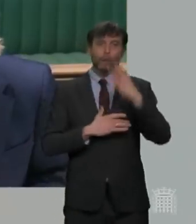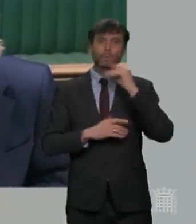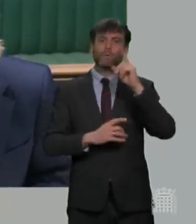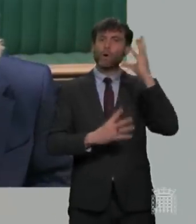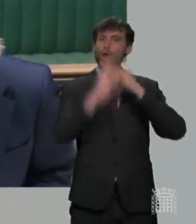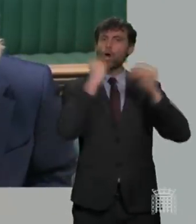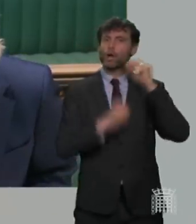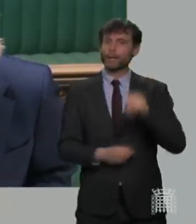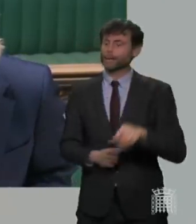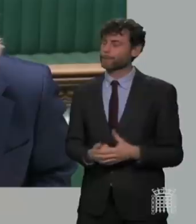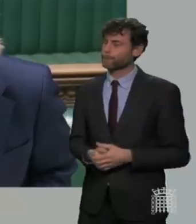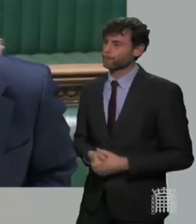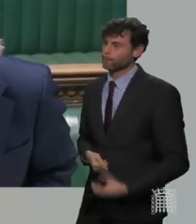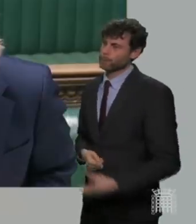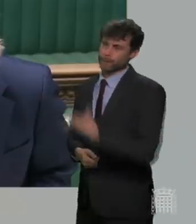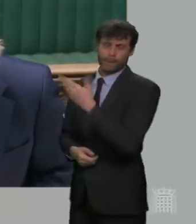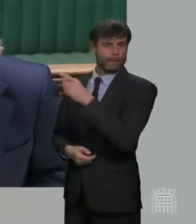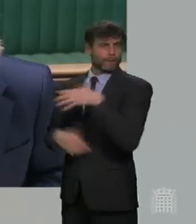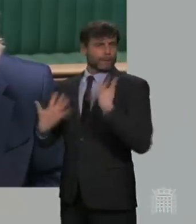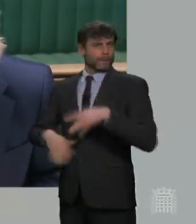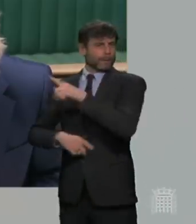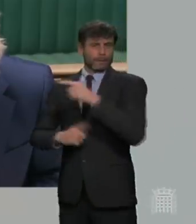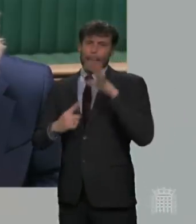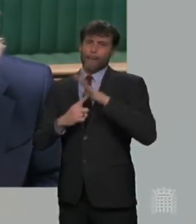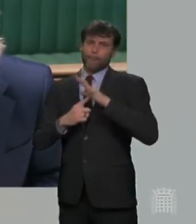and he is completely right about the role that they can play for young people in the